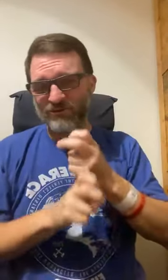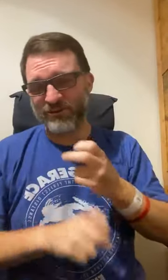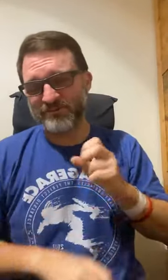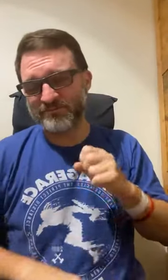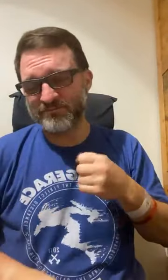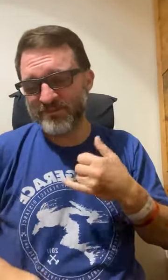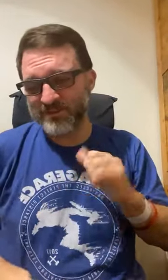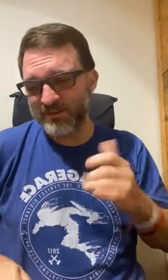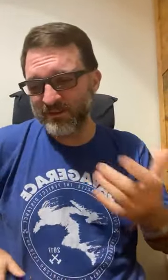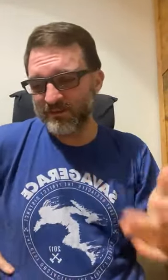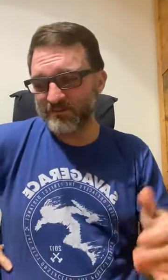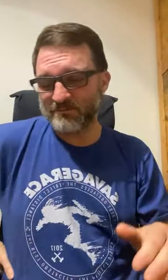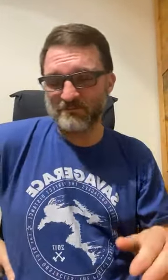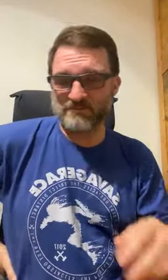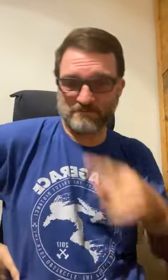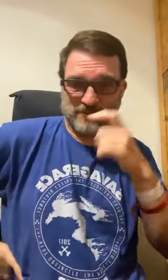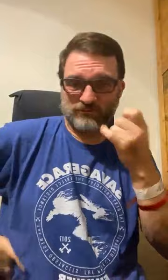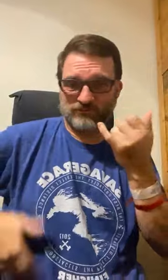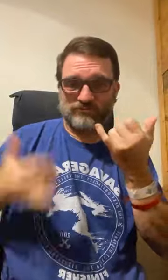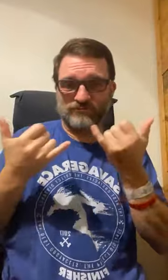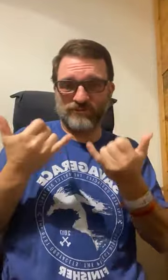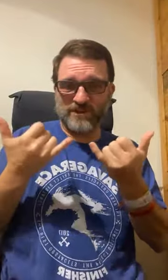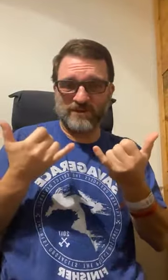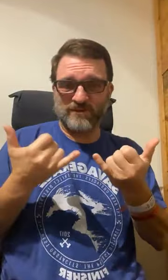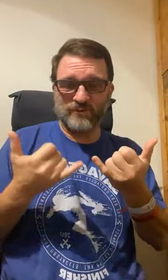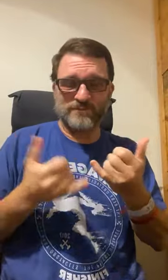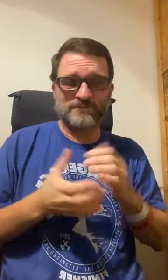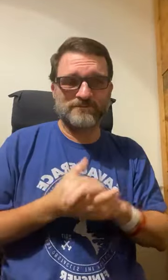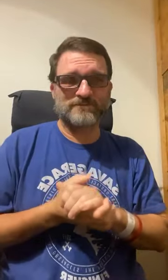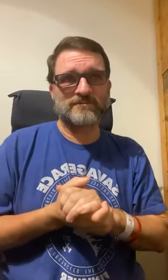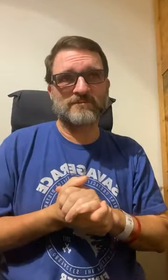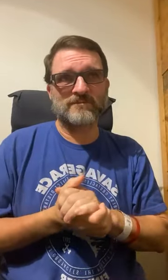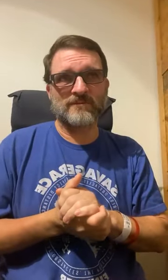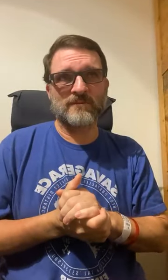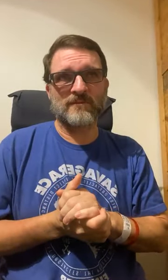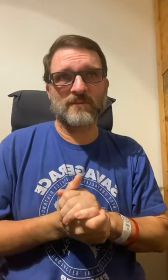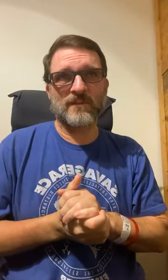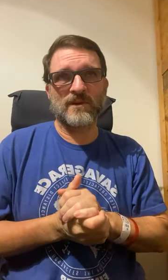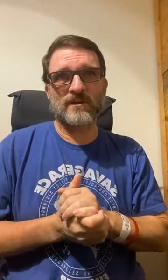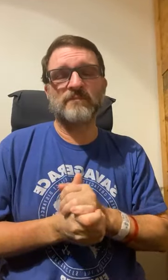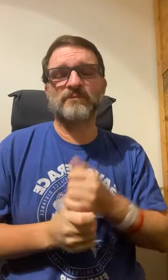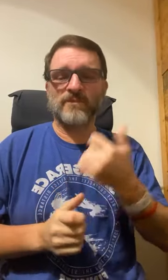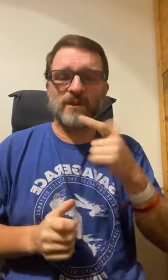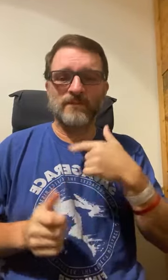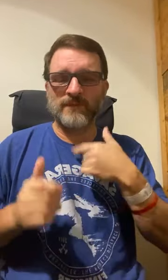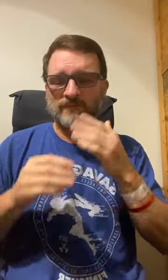It's still hard, yes, it still is. Because today, right now,